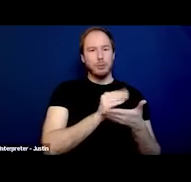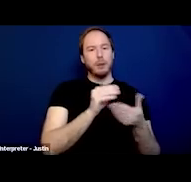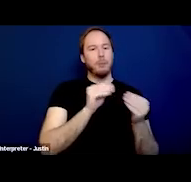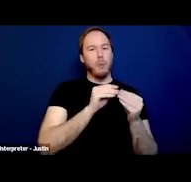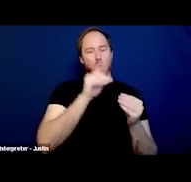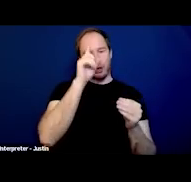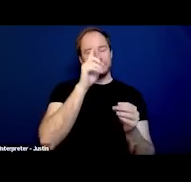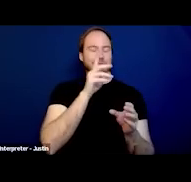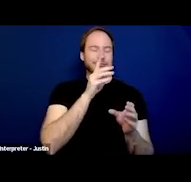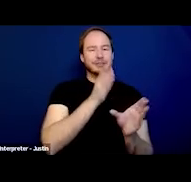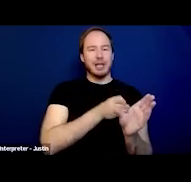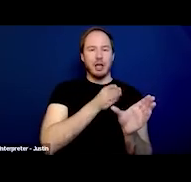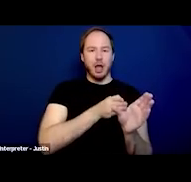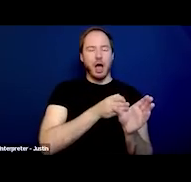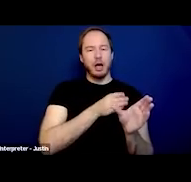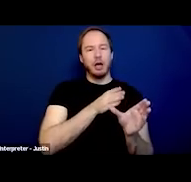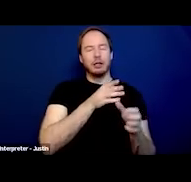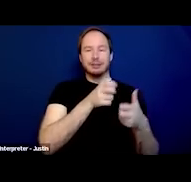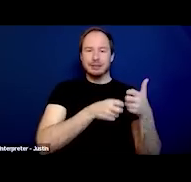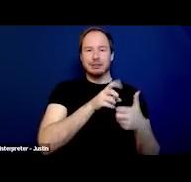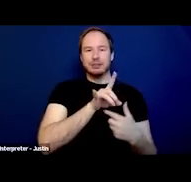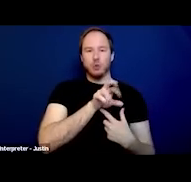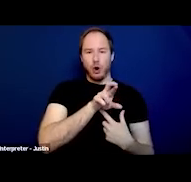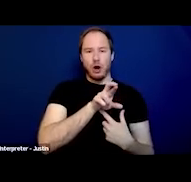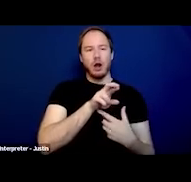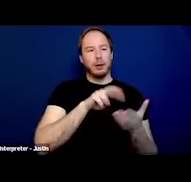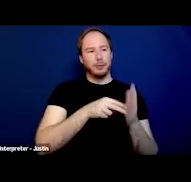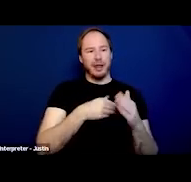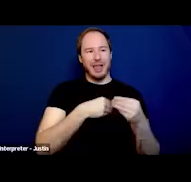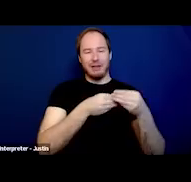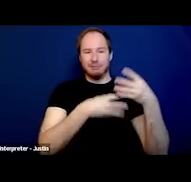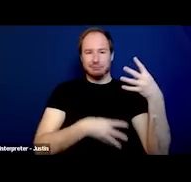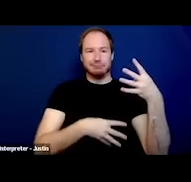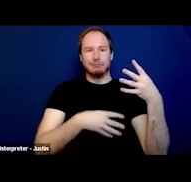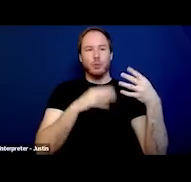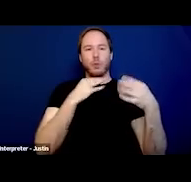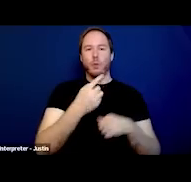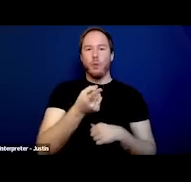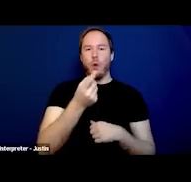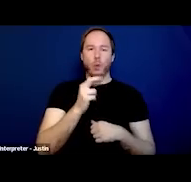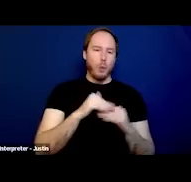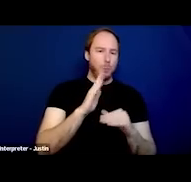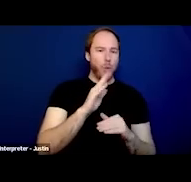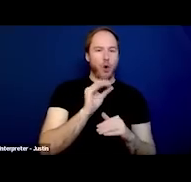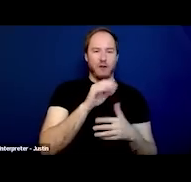So it's defined by problems in one or more of five domains, and I'll say a little bit more about each of these